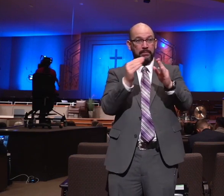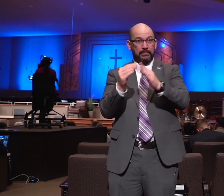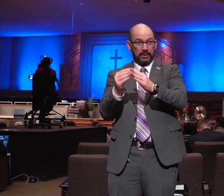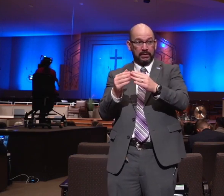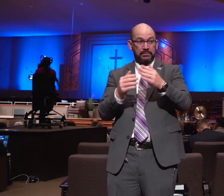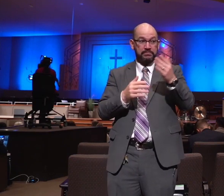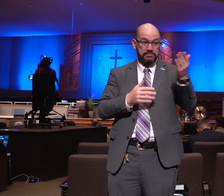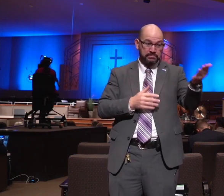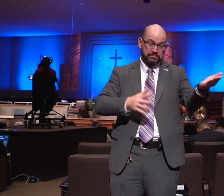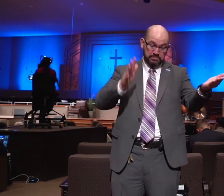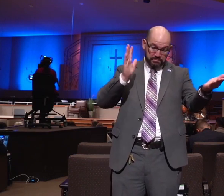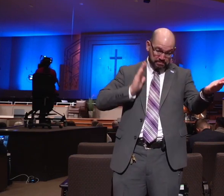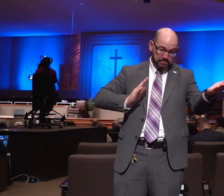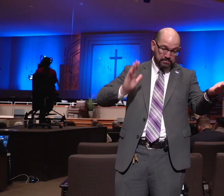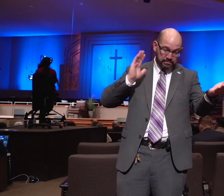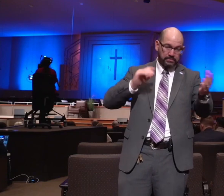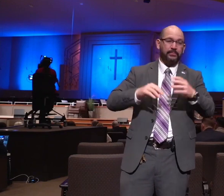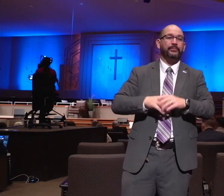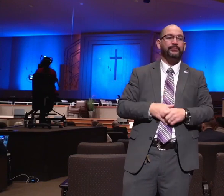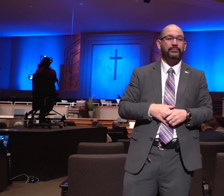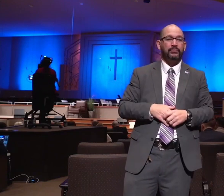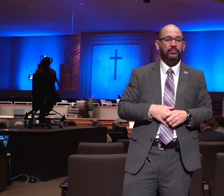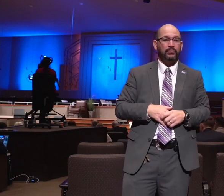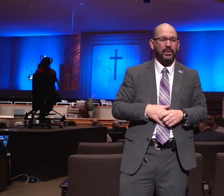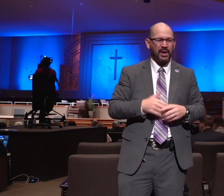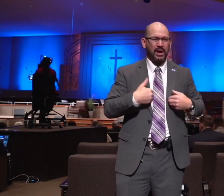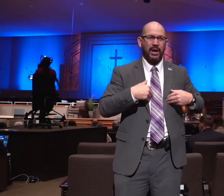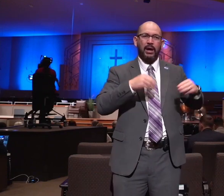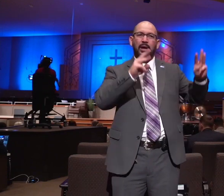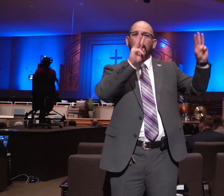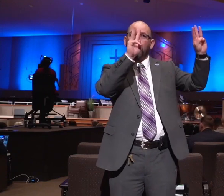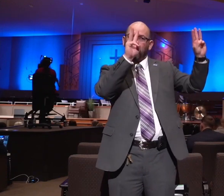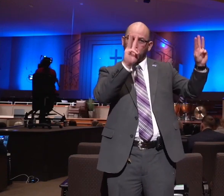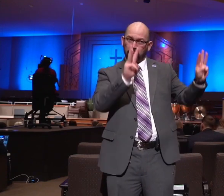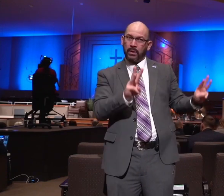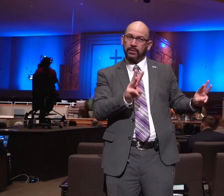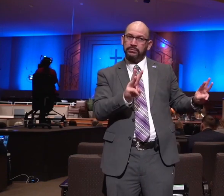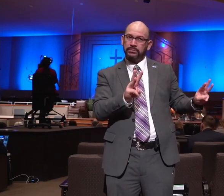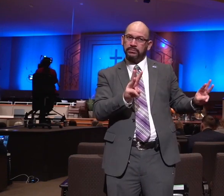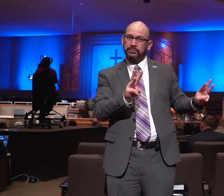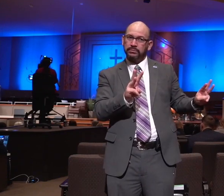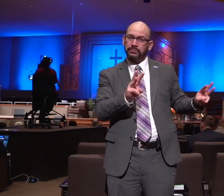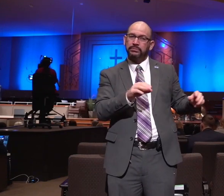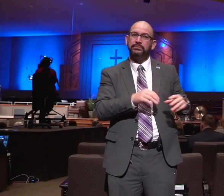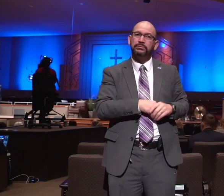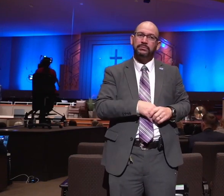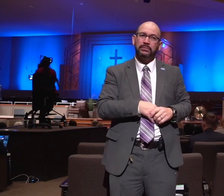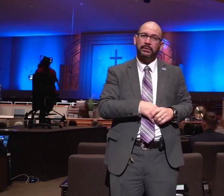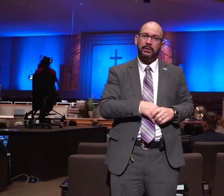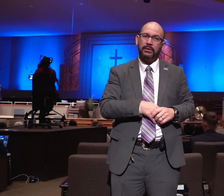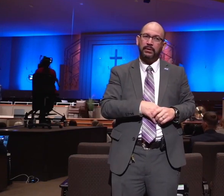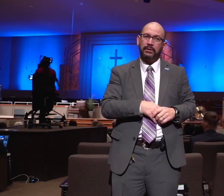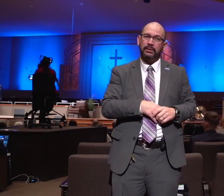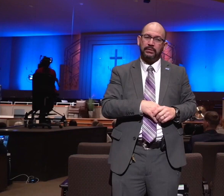the early days it's walls were not made of masonry but